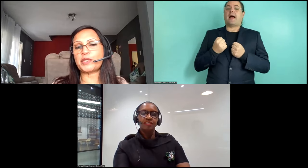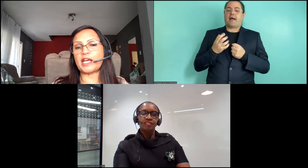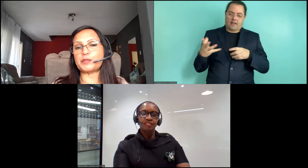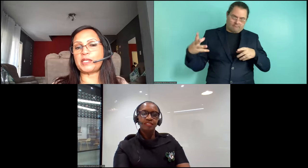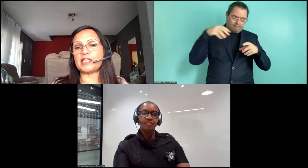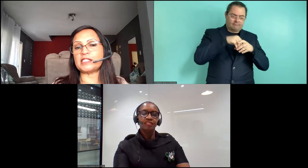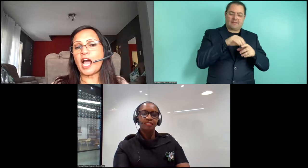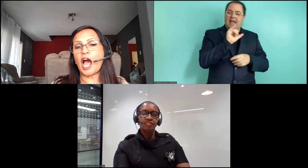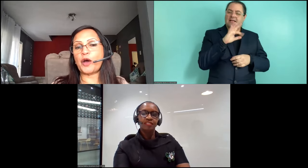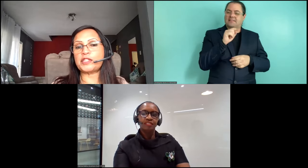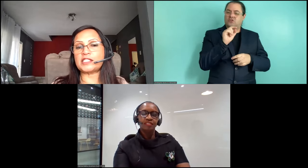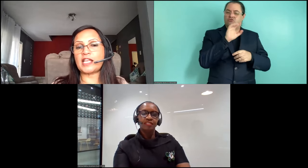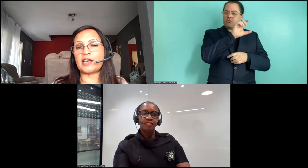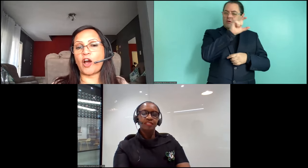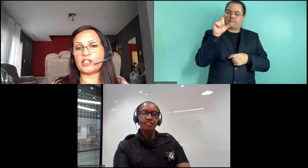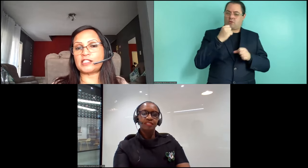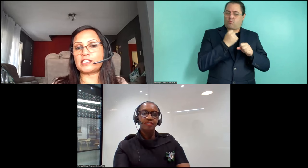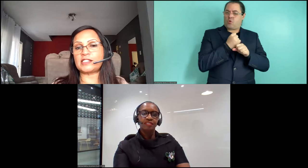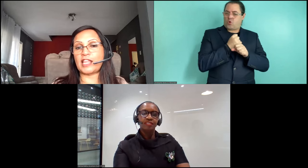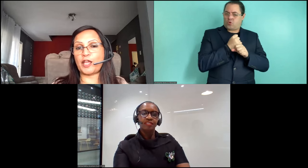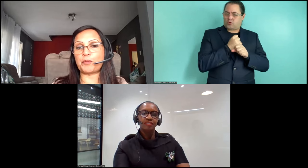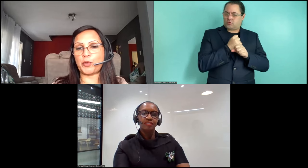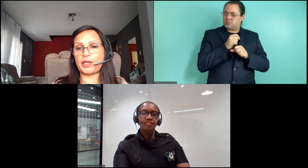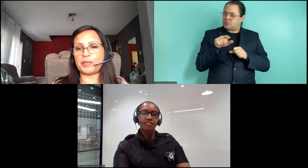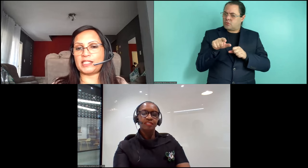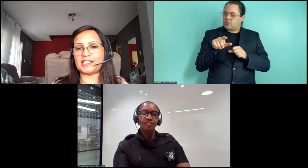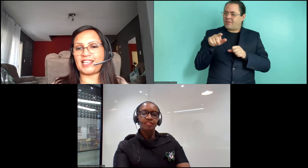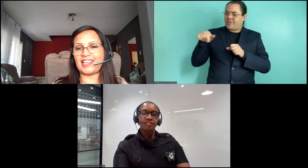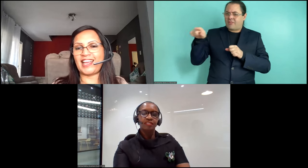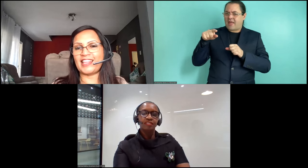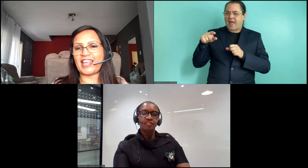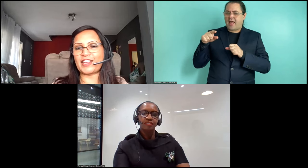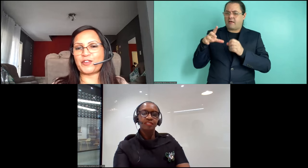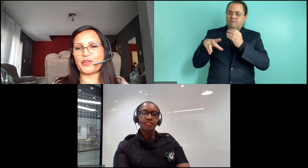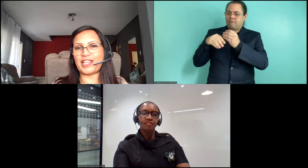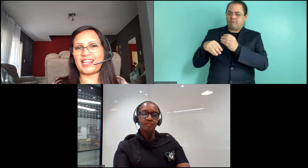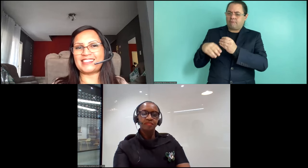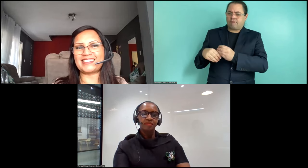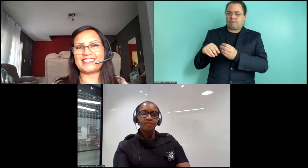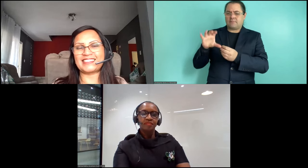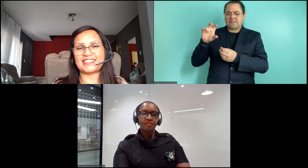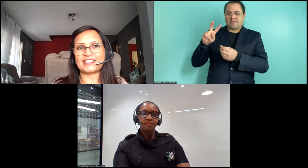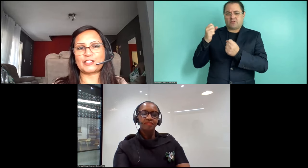with us please, how this enhances the employability. Thank you for that.